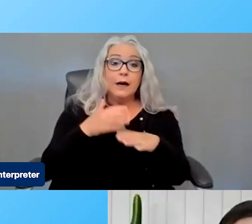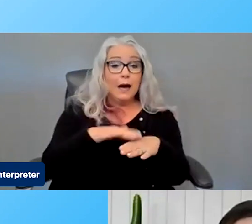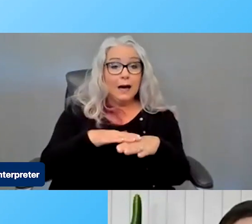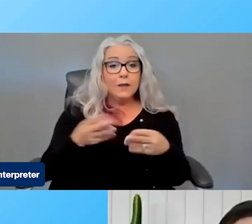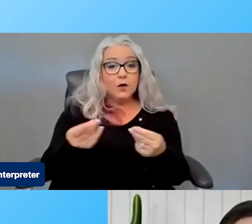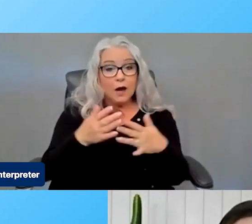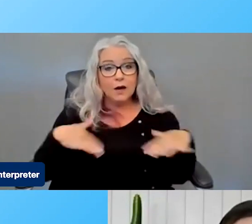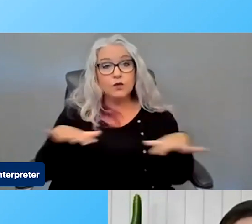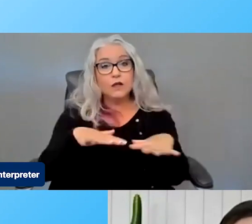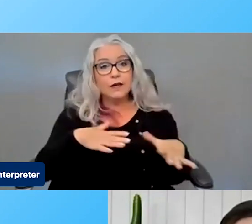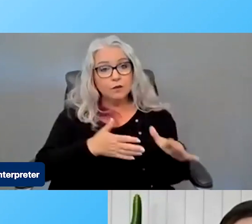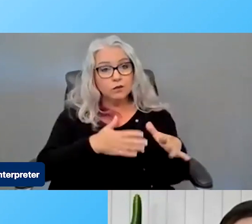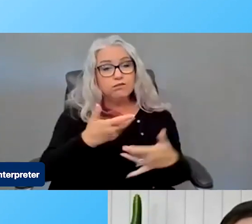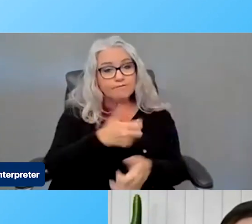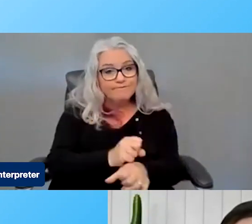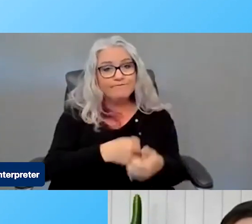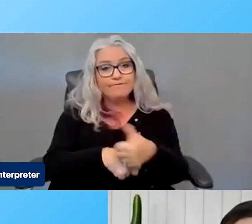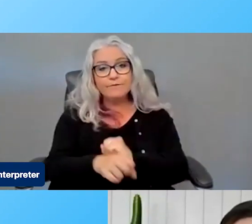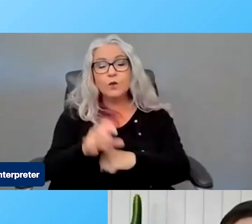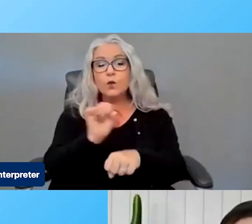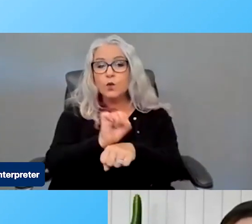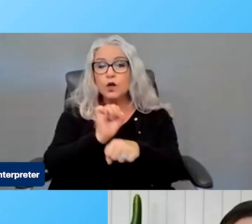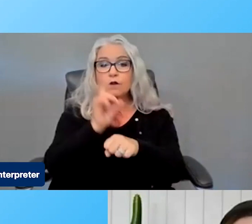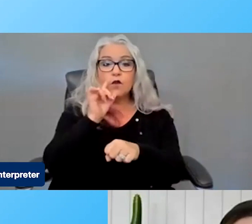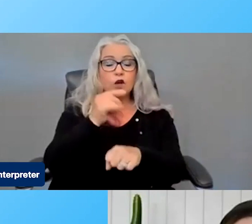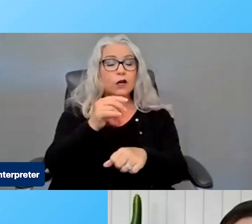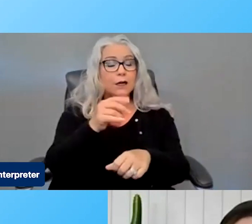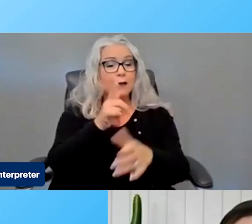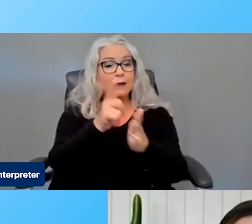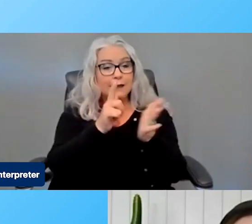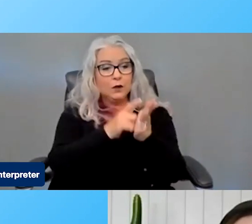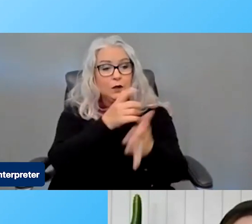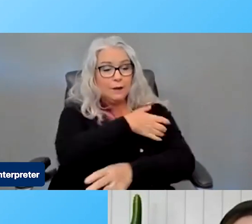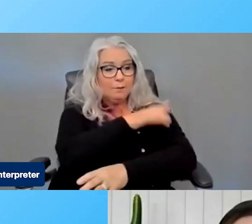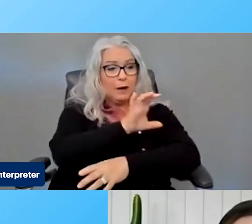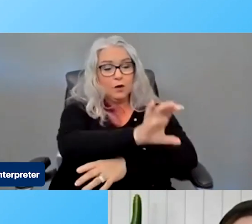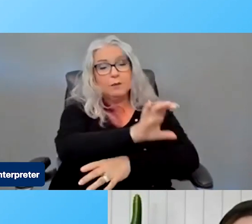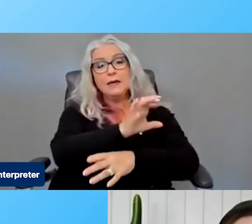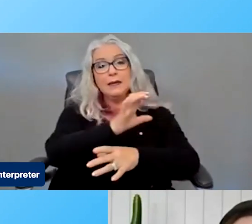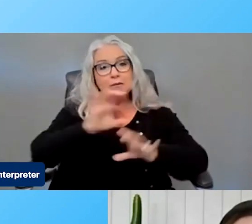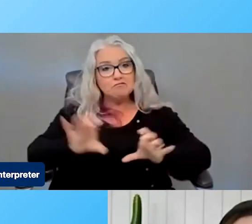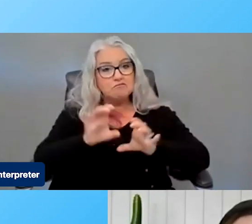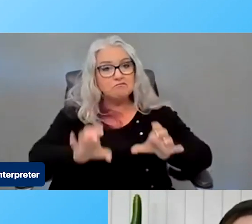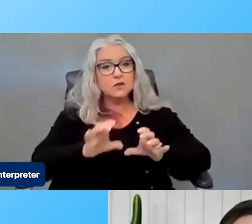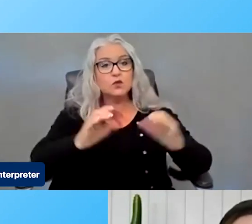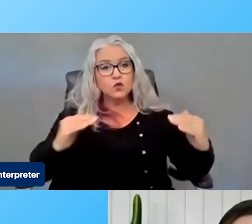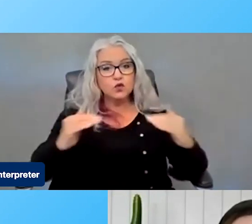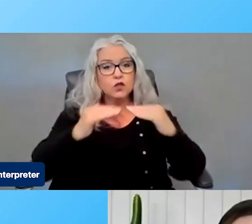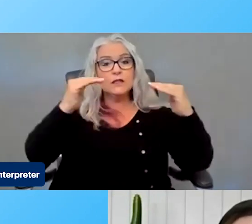that does work regarding legal empowerment. Access to justice. But since 2017 when hurricane